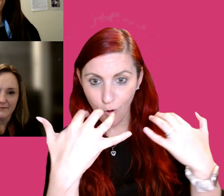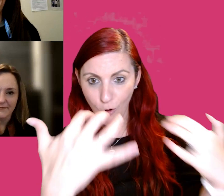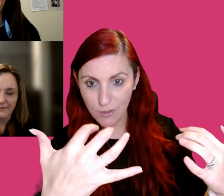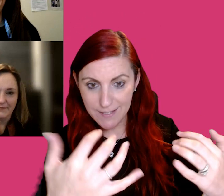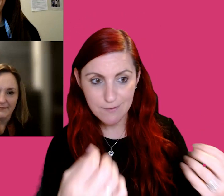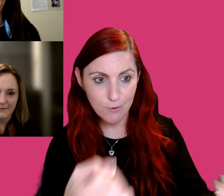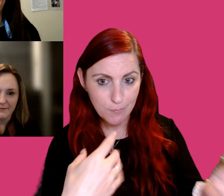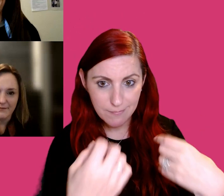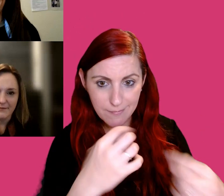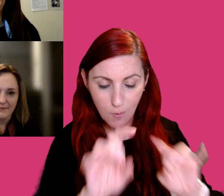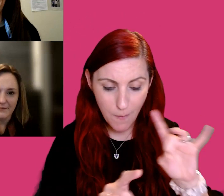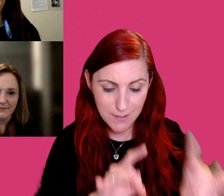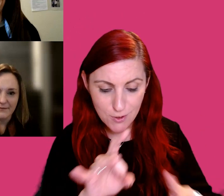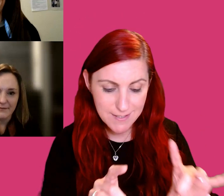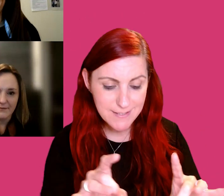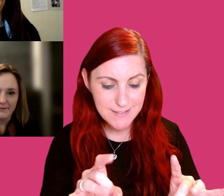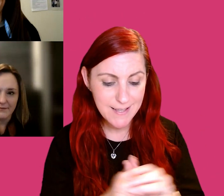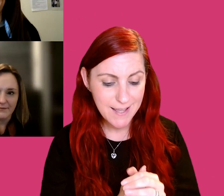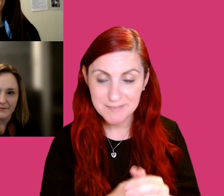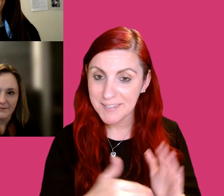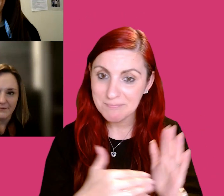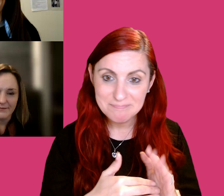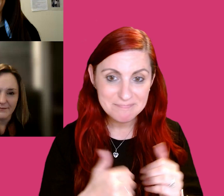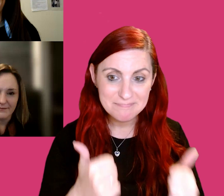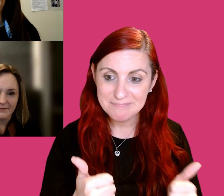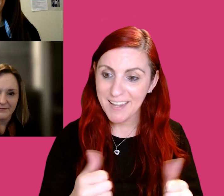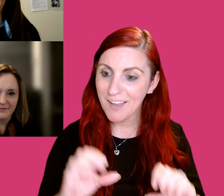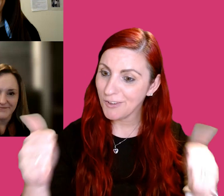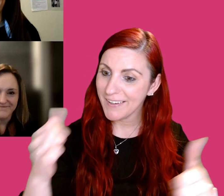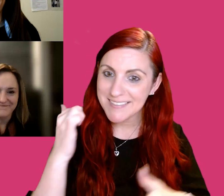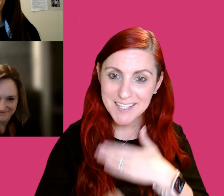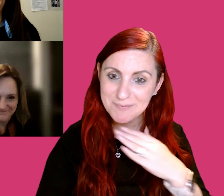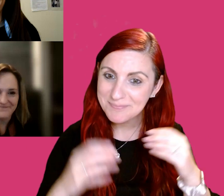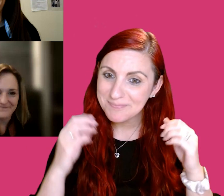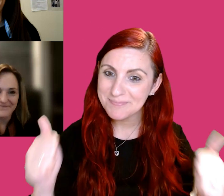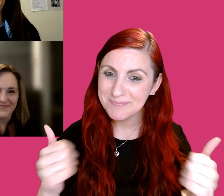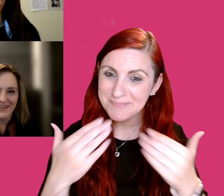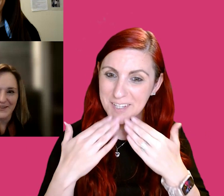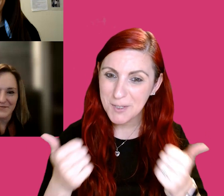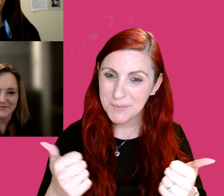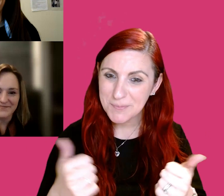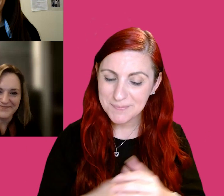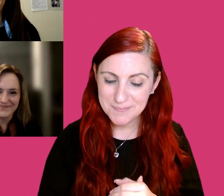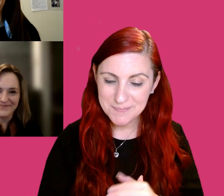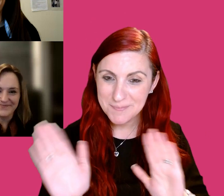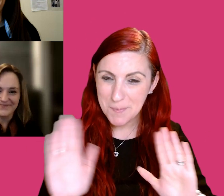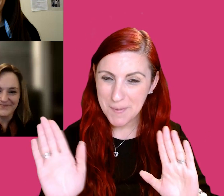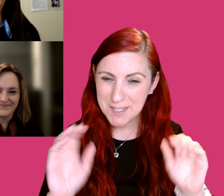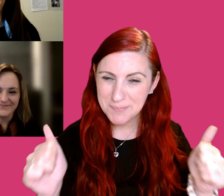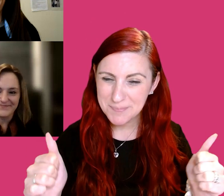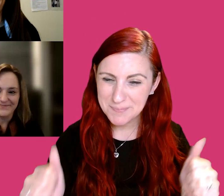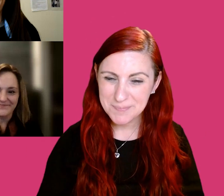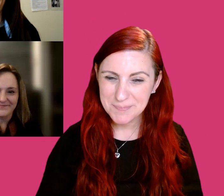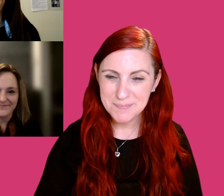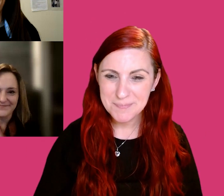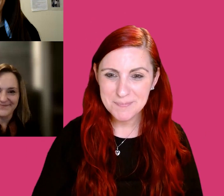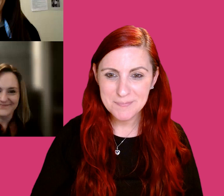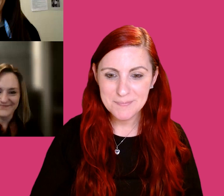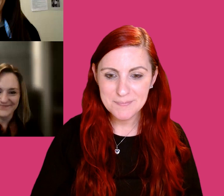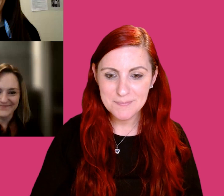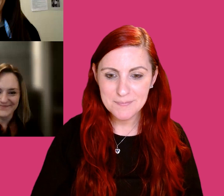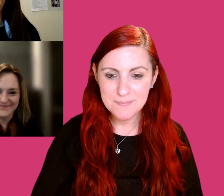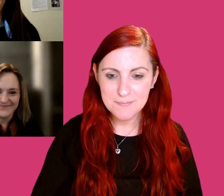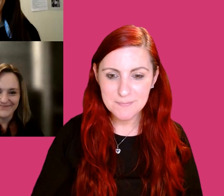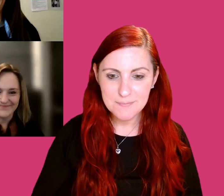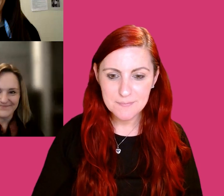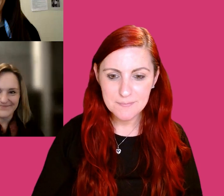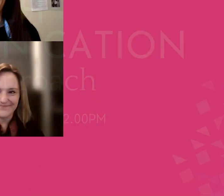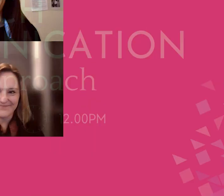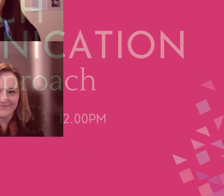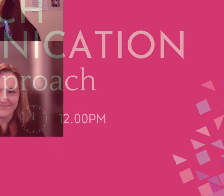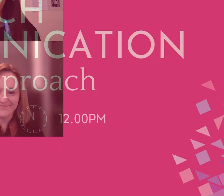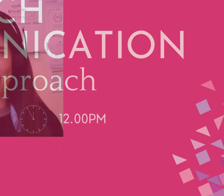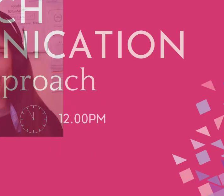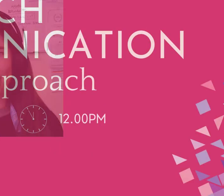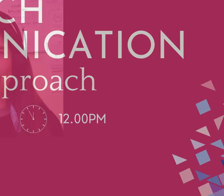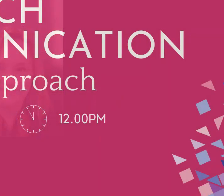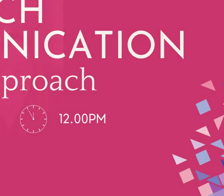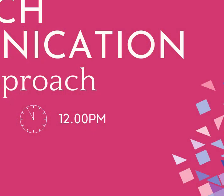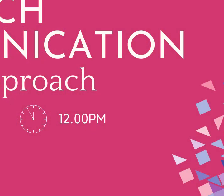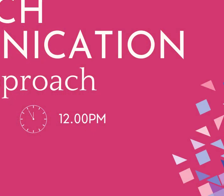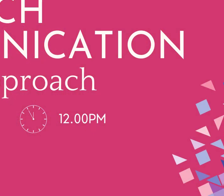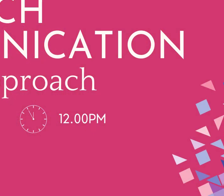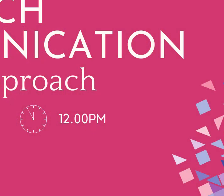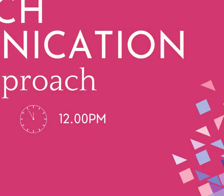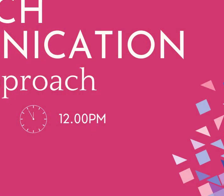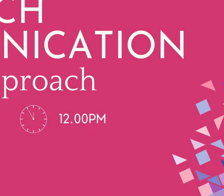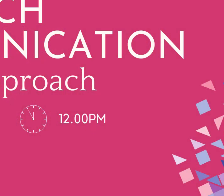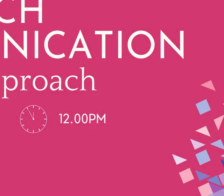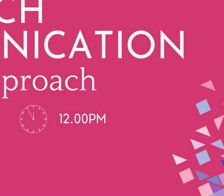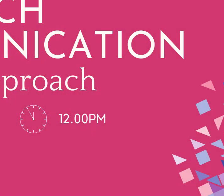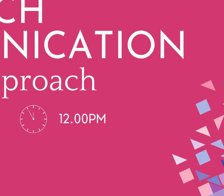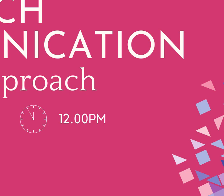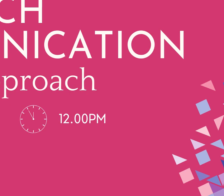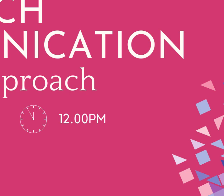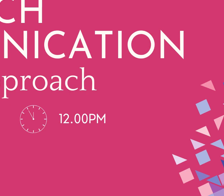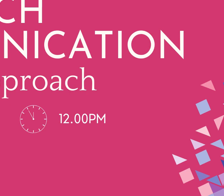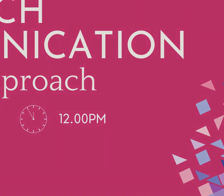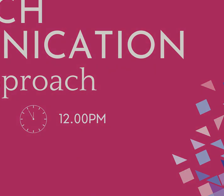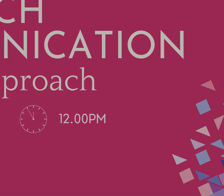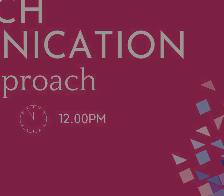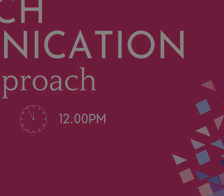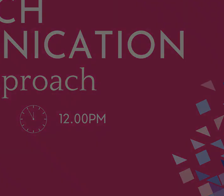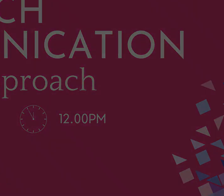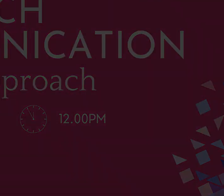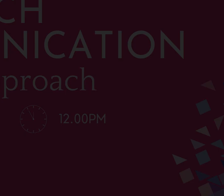your questions and um and yes have a great day thanks everyone thank you thank you CL thanks